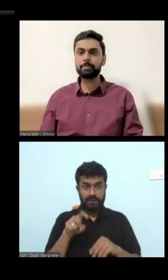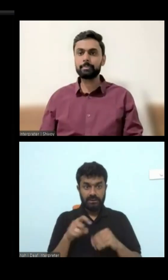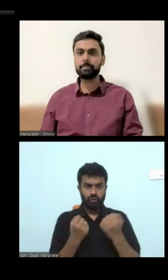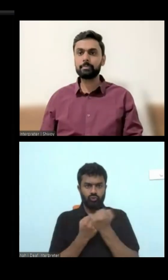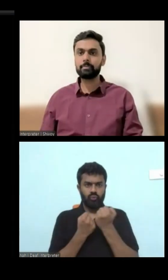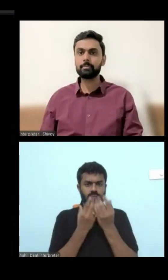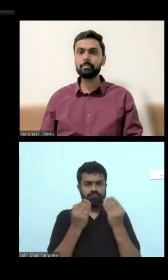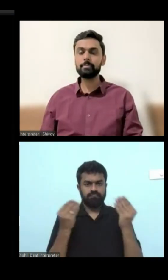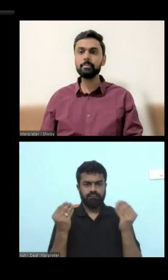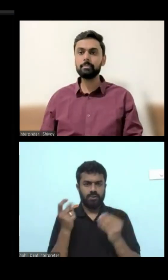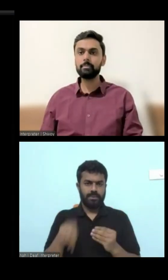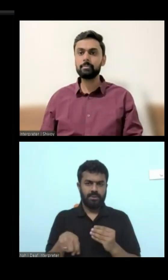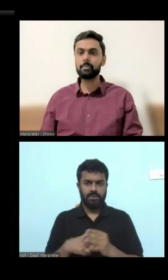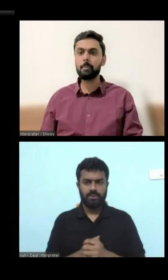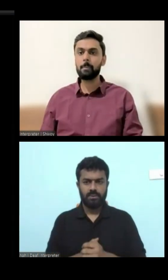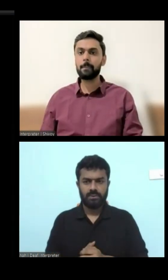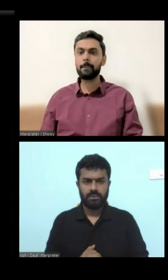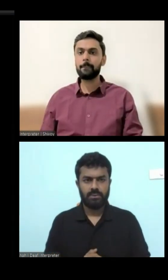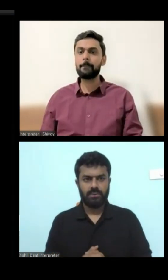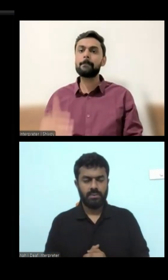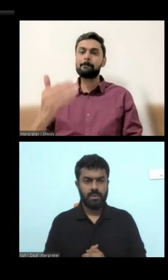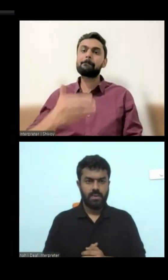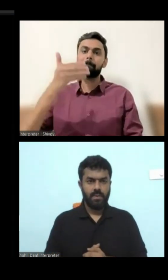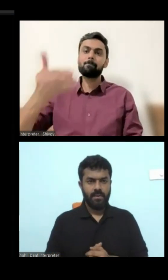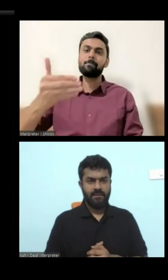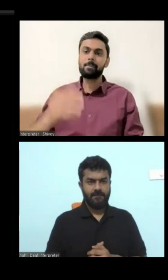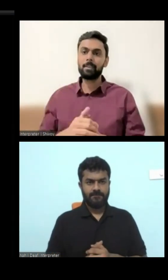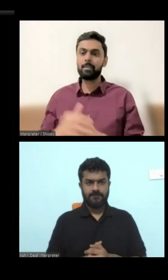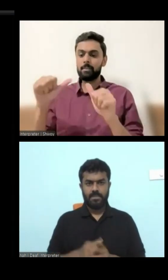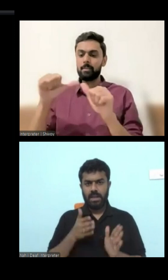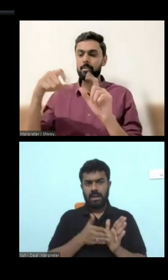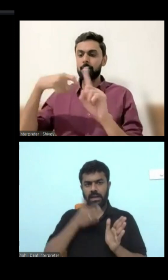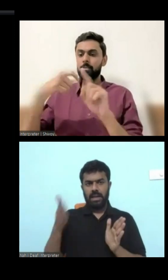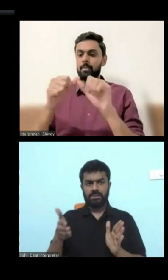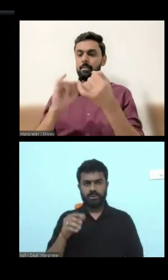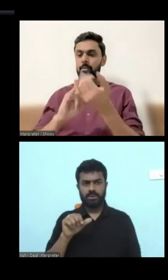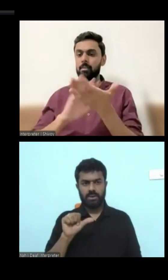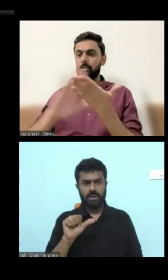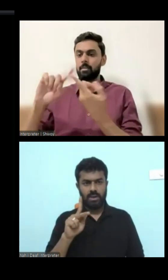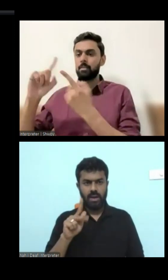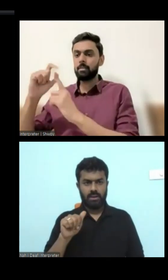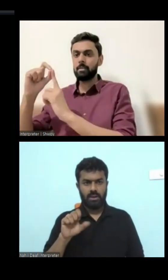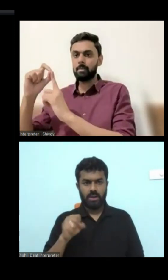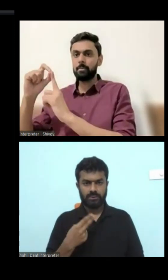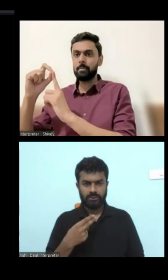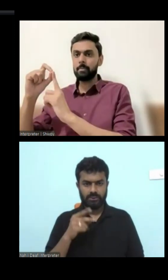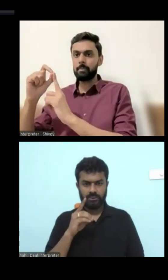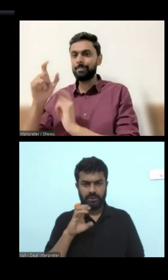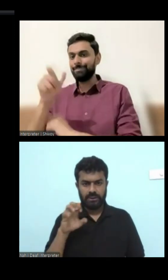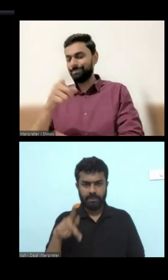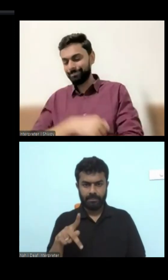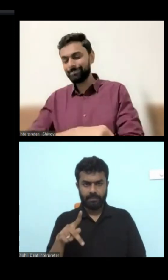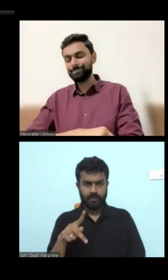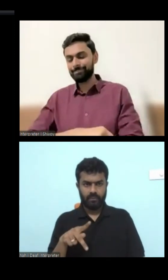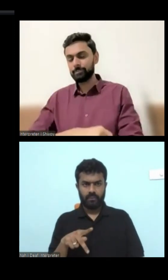Mr. Akashdeep, is digital accessibility a possibility for business?